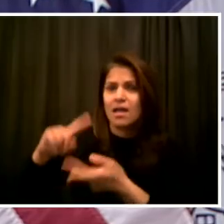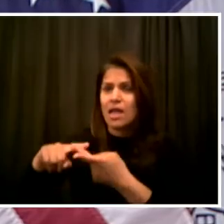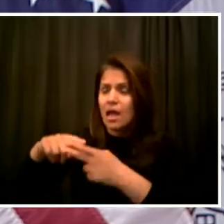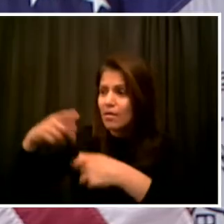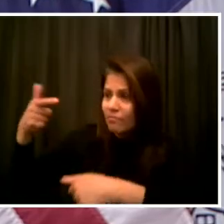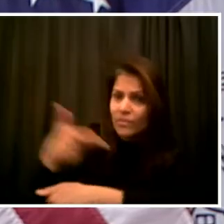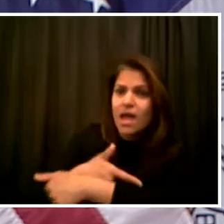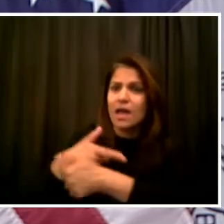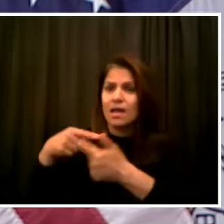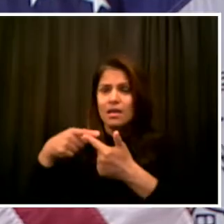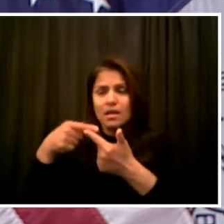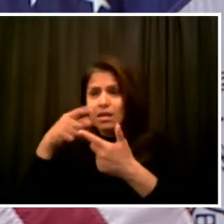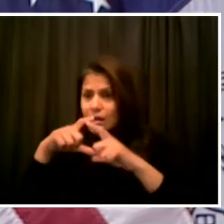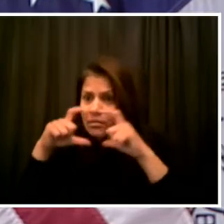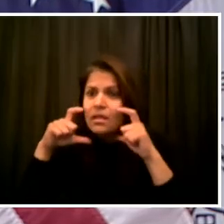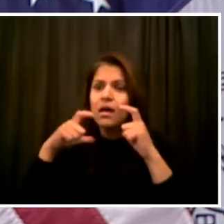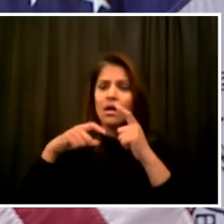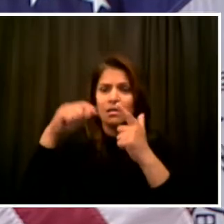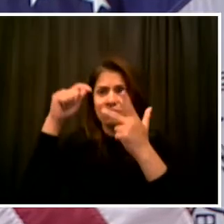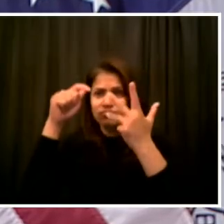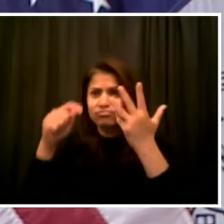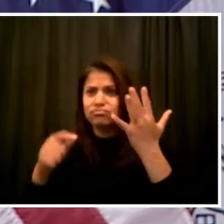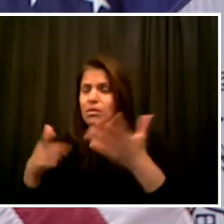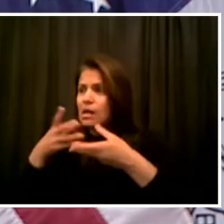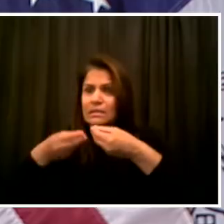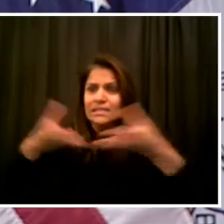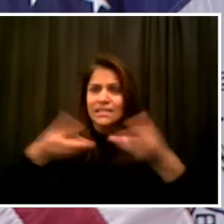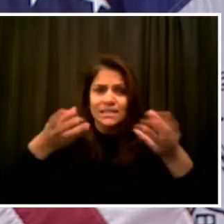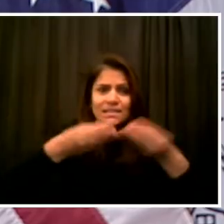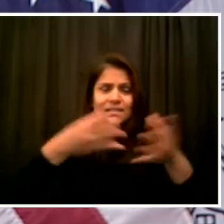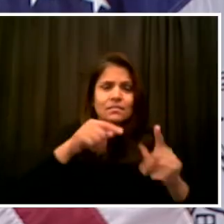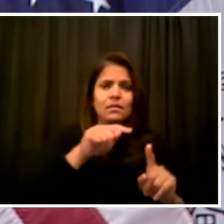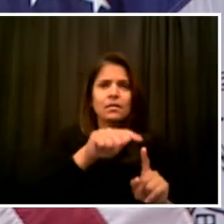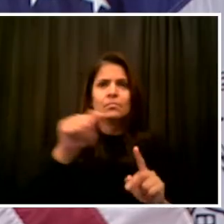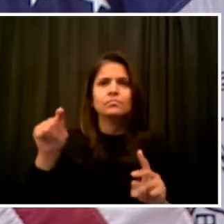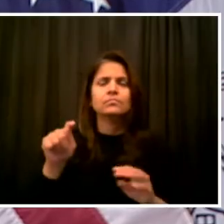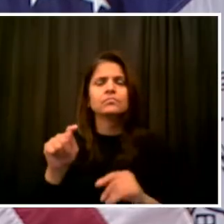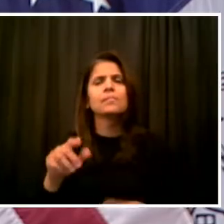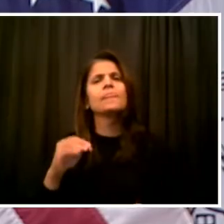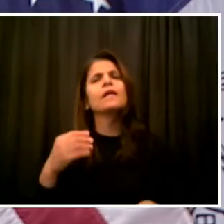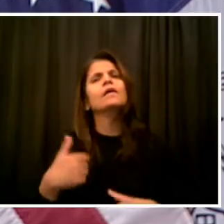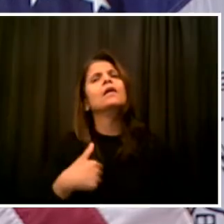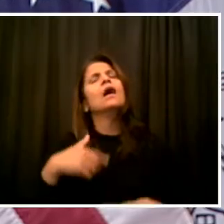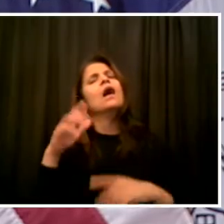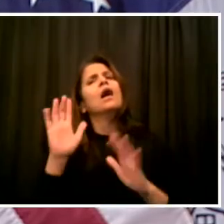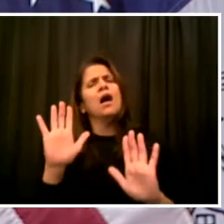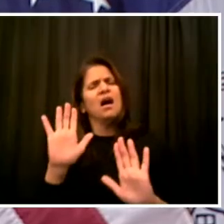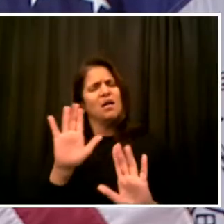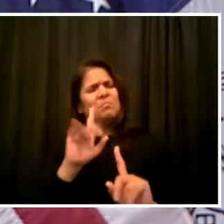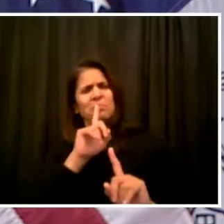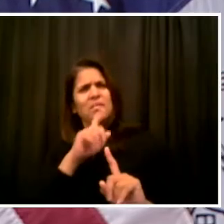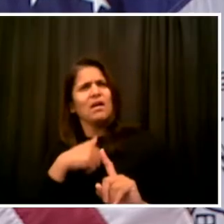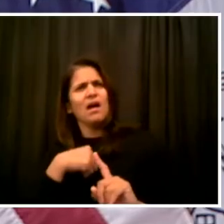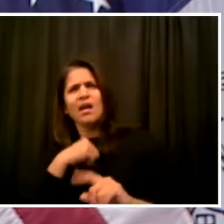HEALTH CARE HEROES AND FIRST RESPONSE DE.RS I CANNOT FAULT